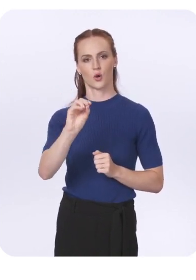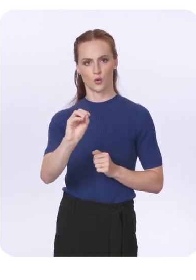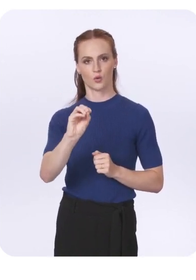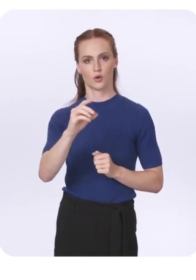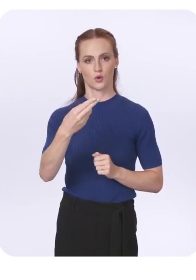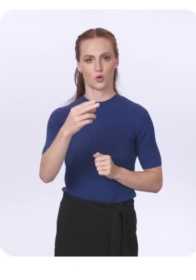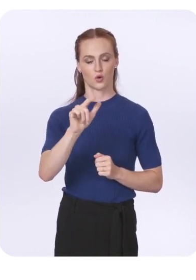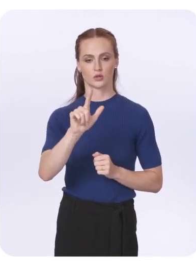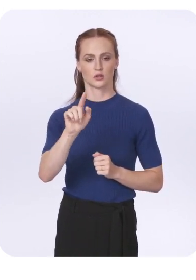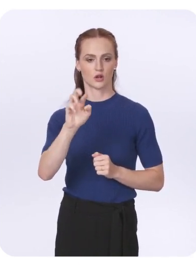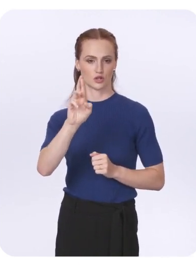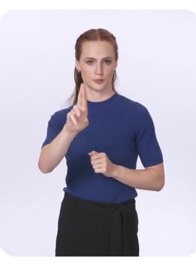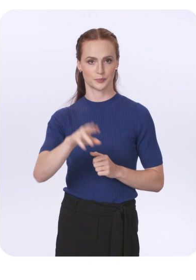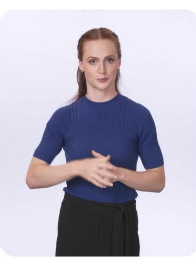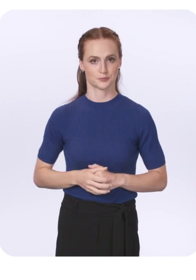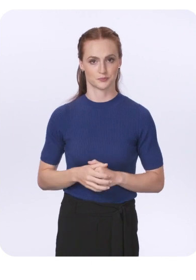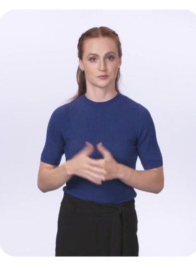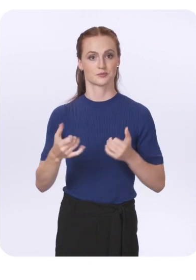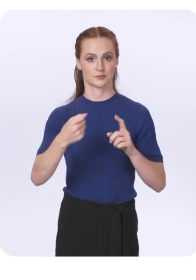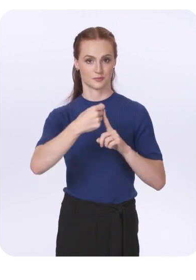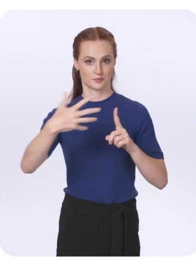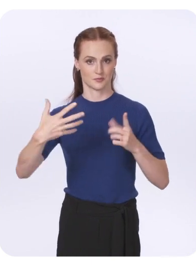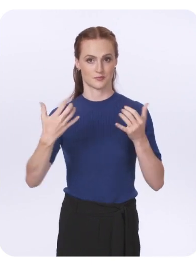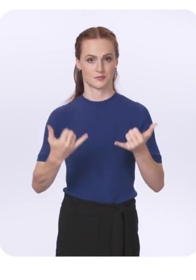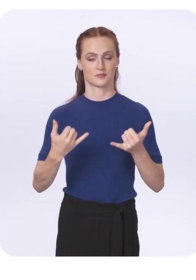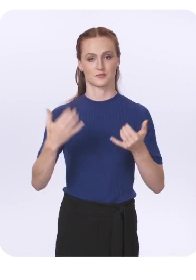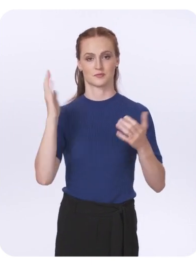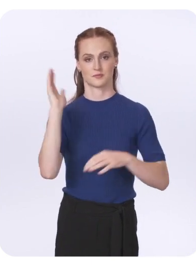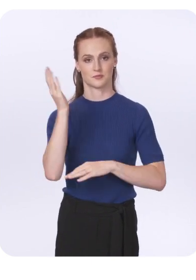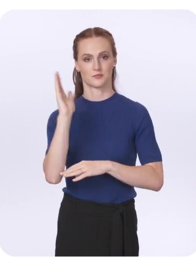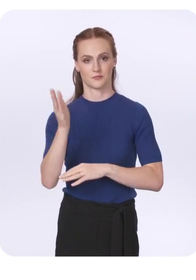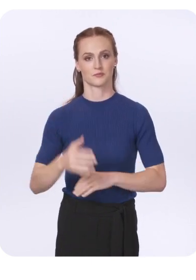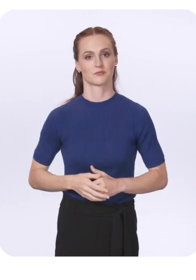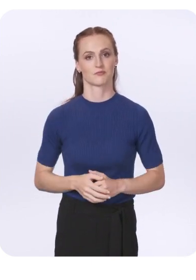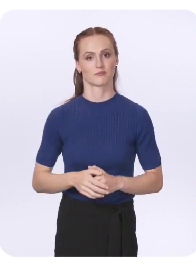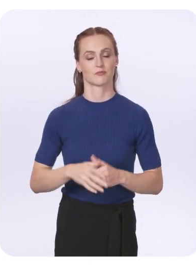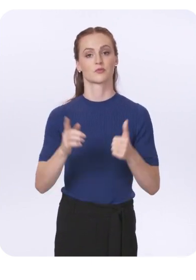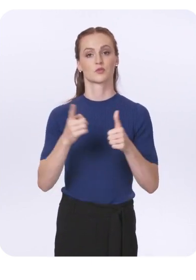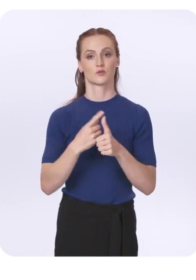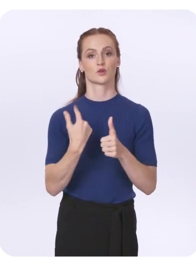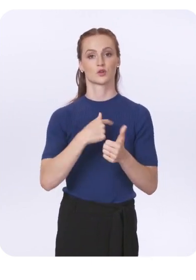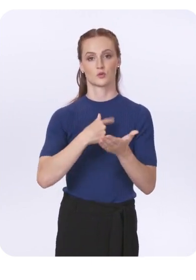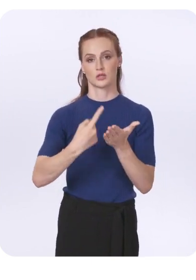Here’s a breakdown of what we’re covering in today’s presentation. First, we’re going to discuss an overview